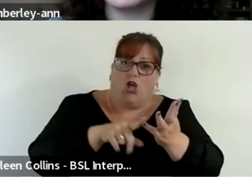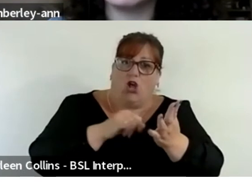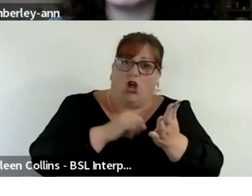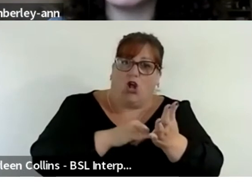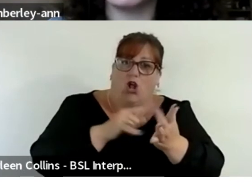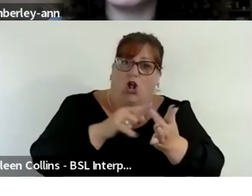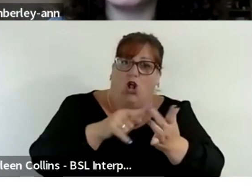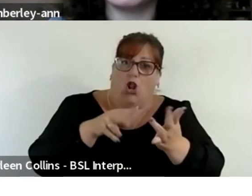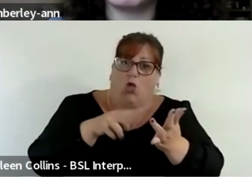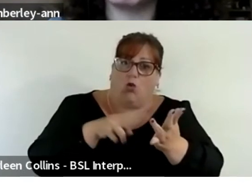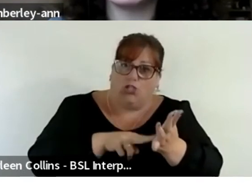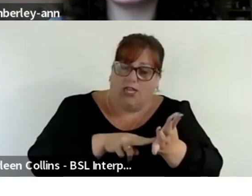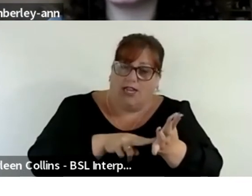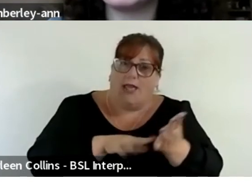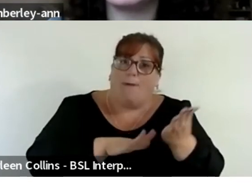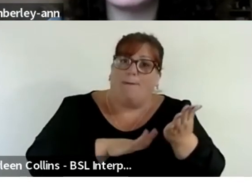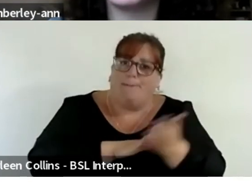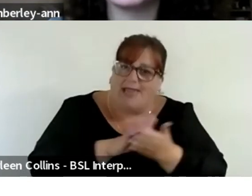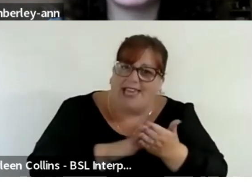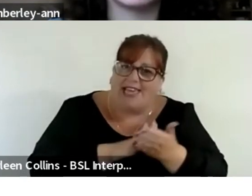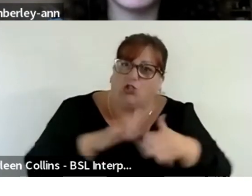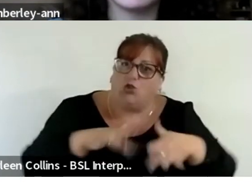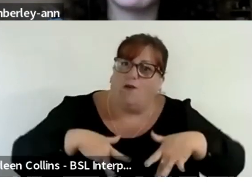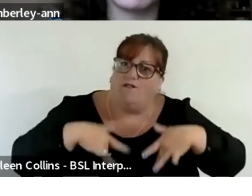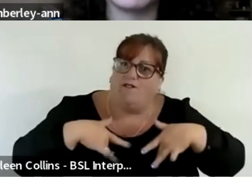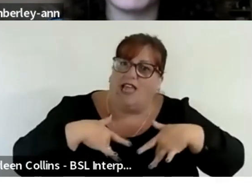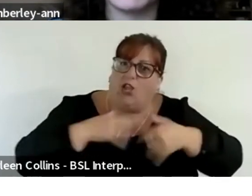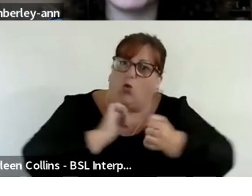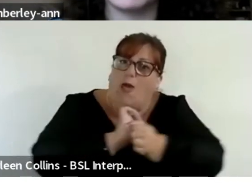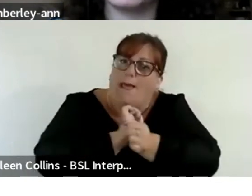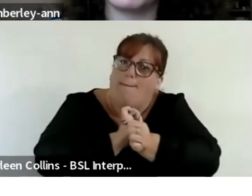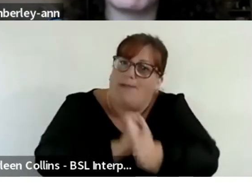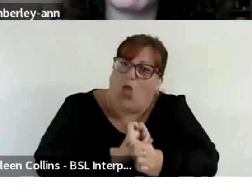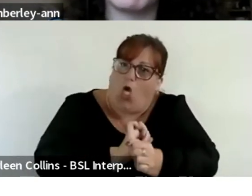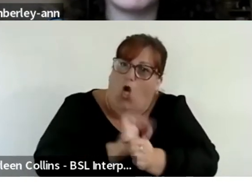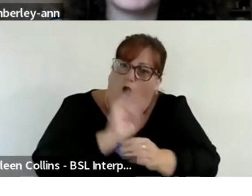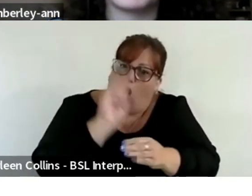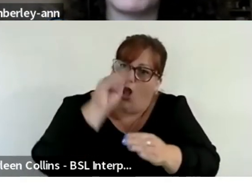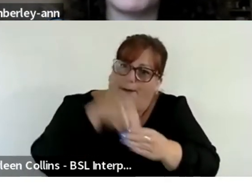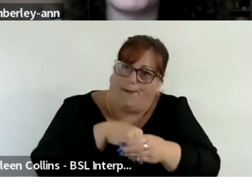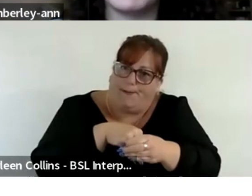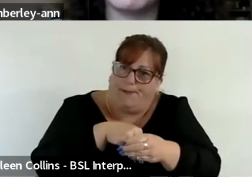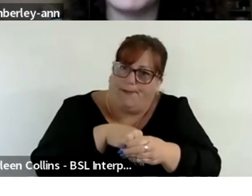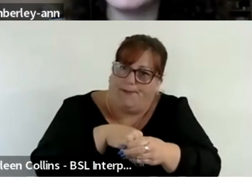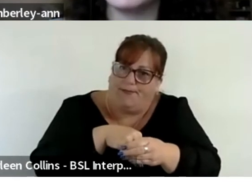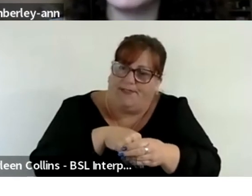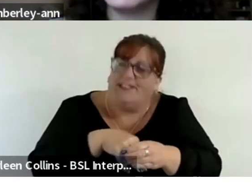So, I mean we actually had a really interesting chat about this question, didn't we, when we were looking through in advance.